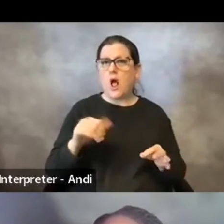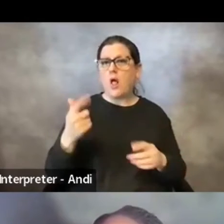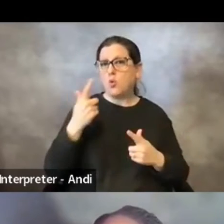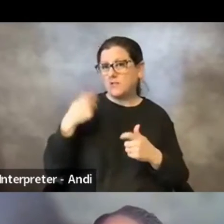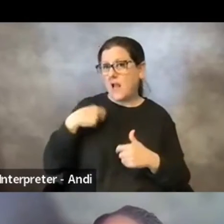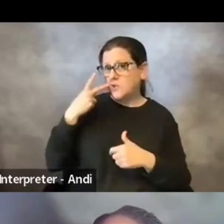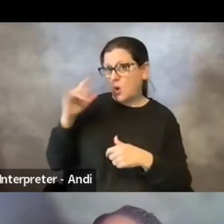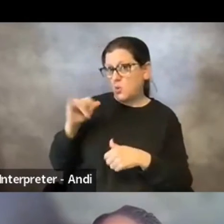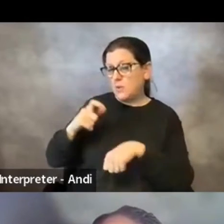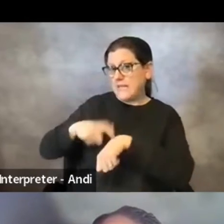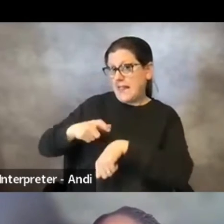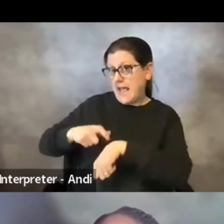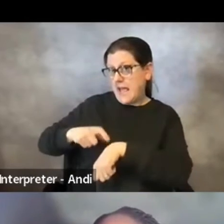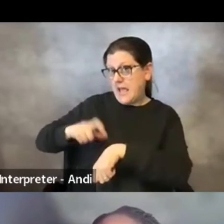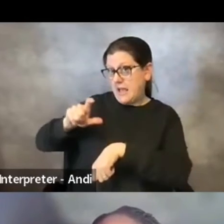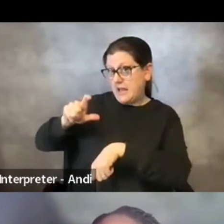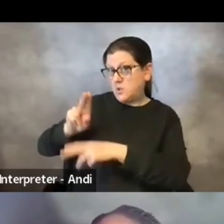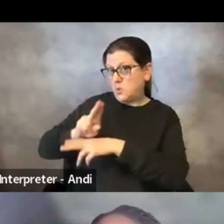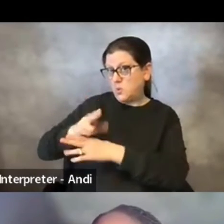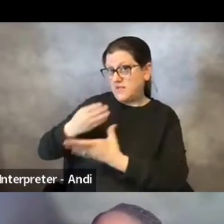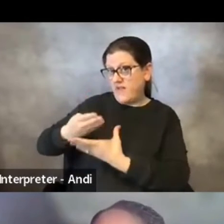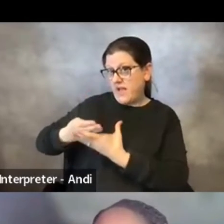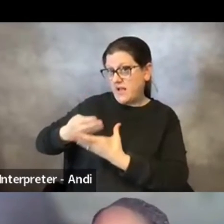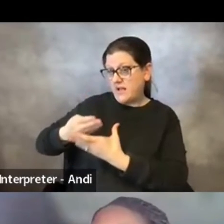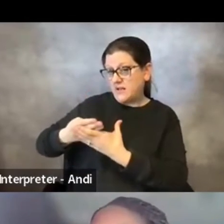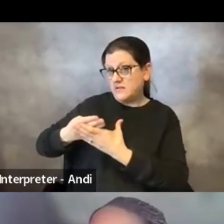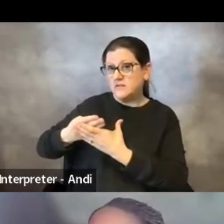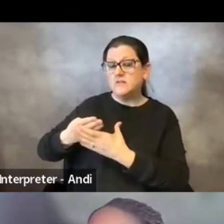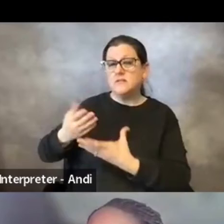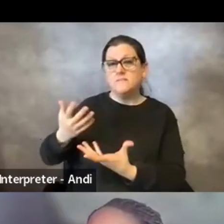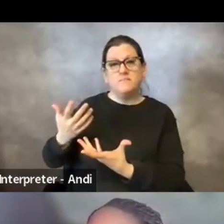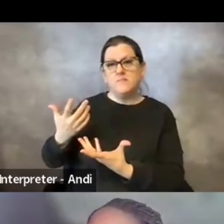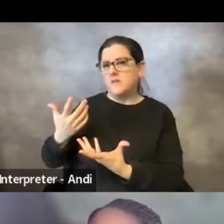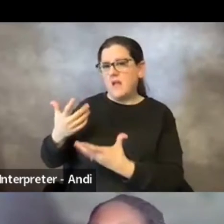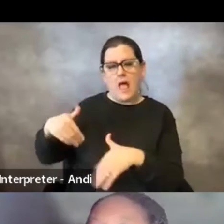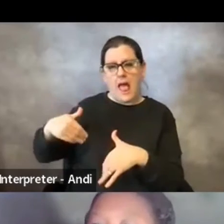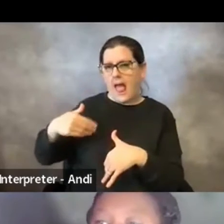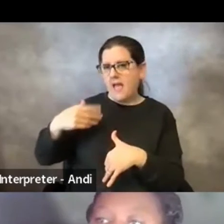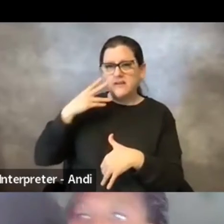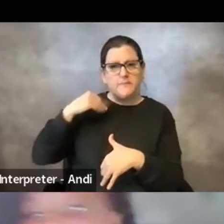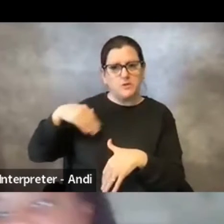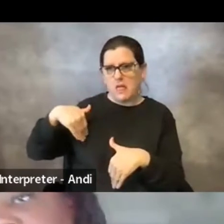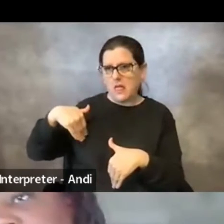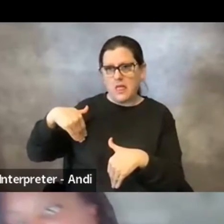there a deadline to use the funds? And so from our peers? We haven't come across that yet. So